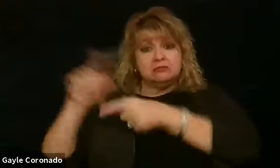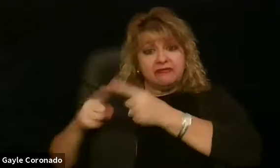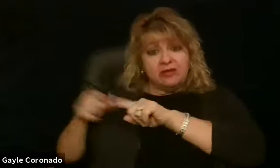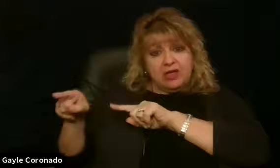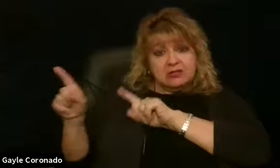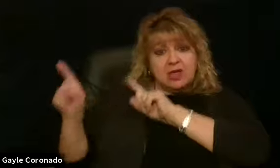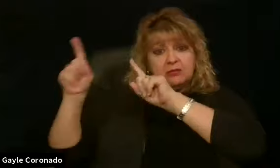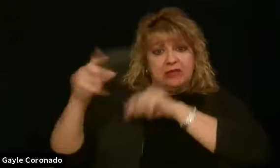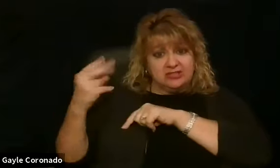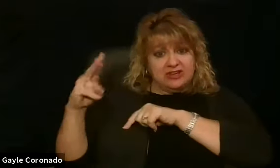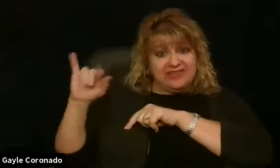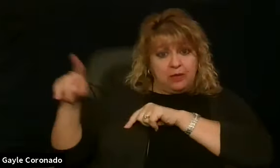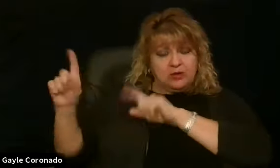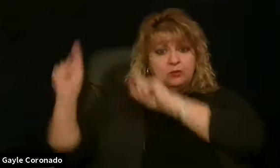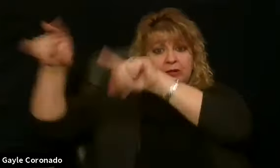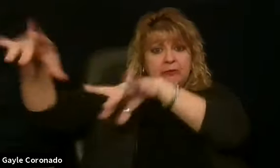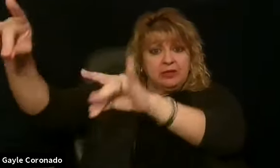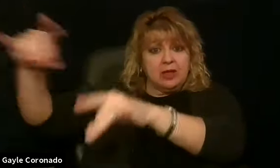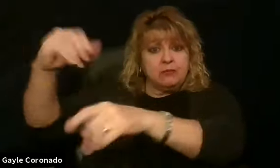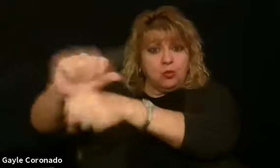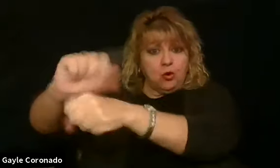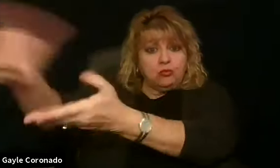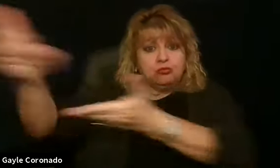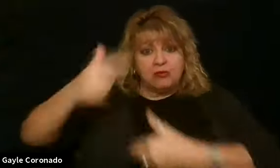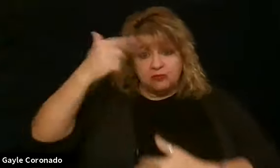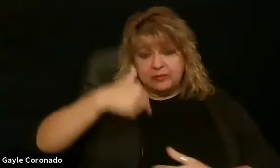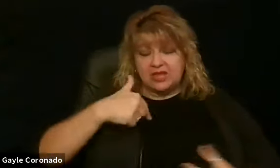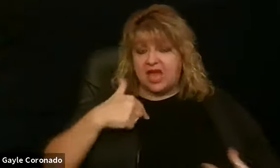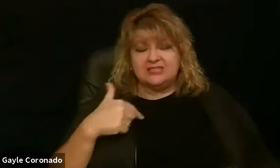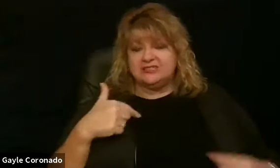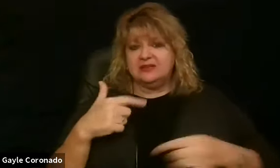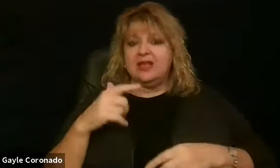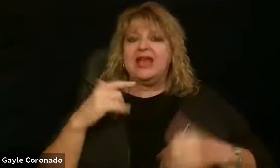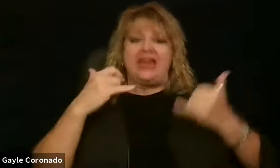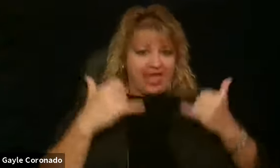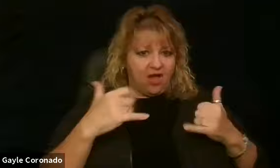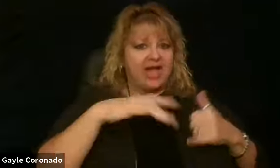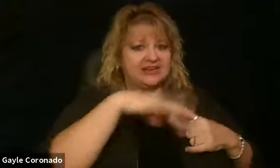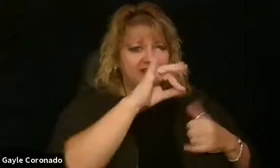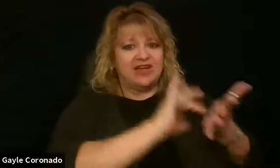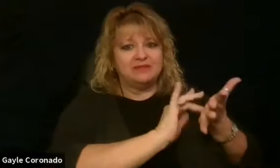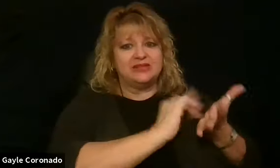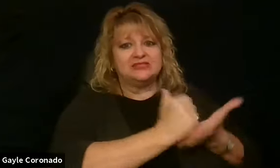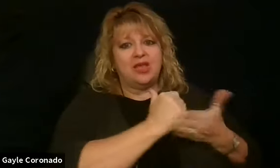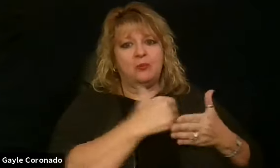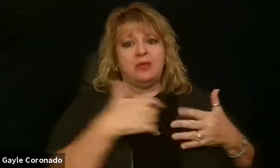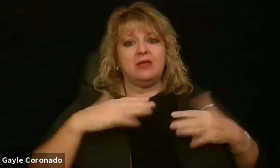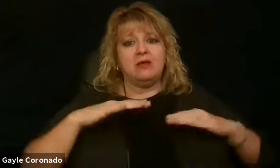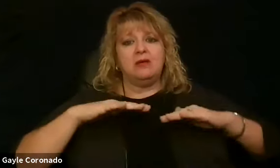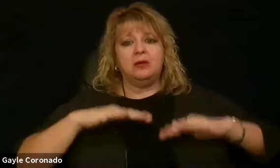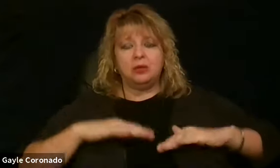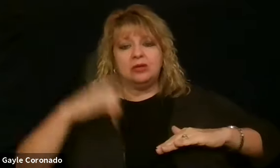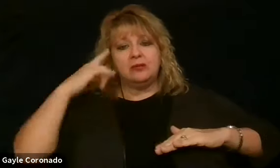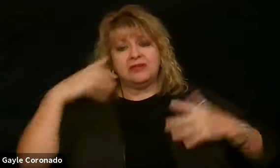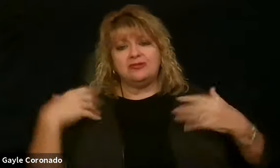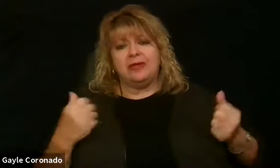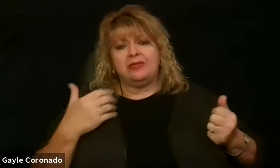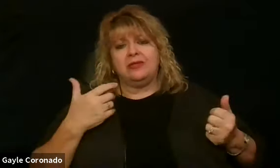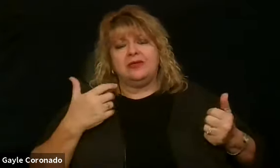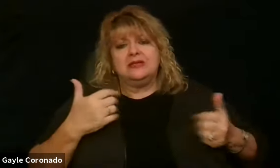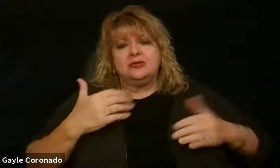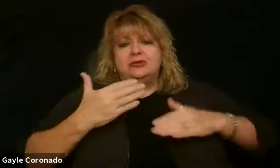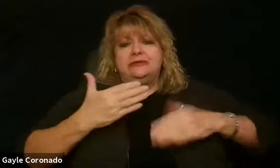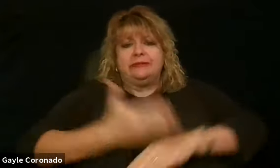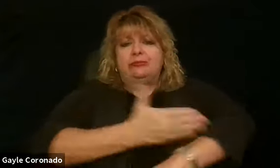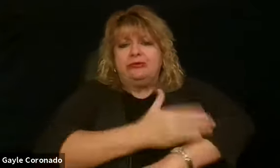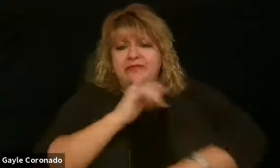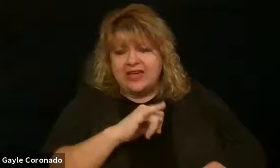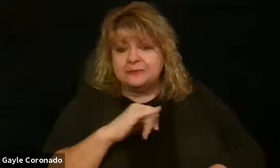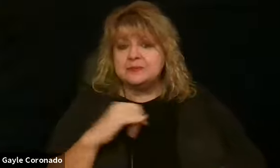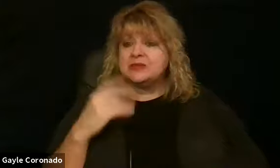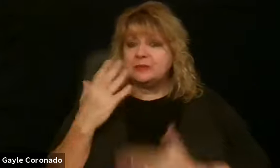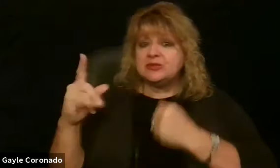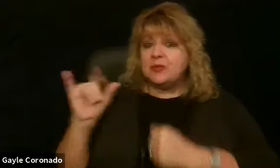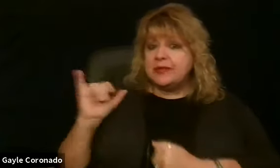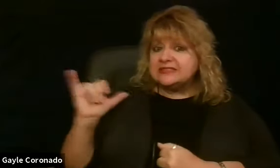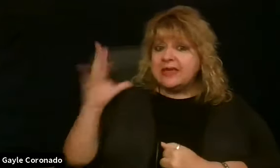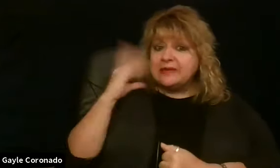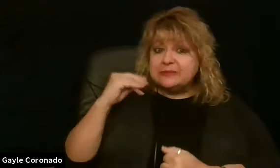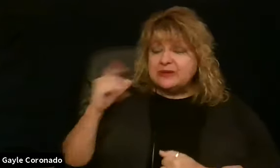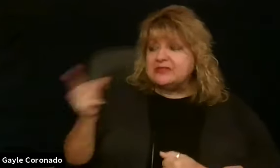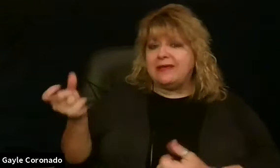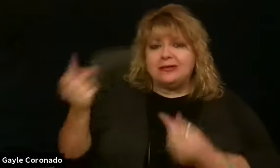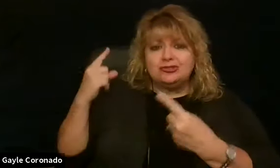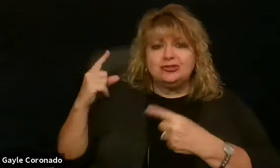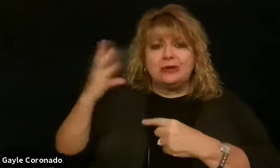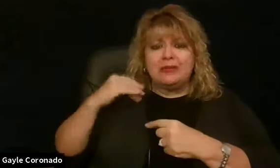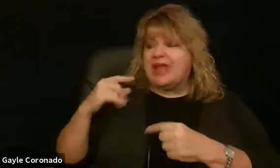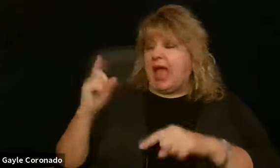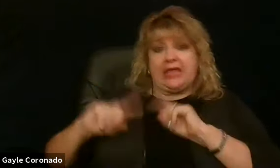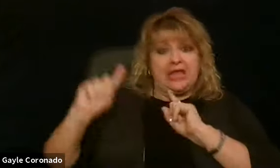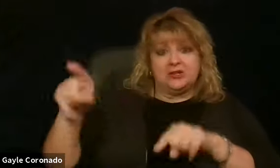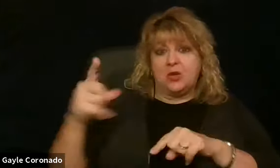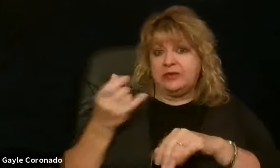But even now as well I can talk about my experiences.